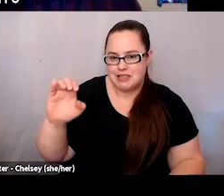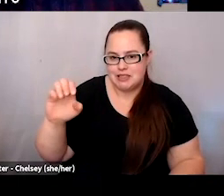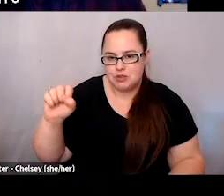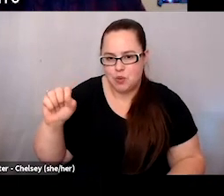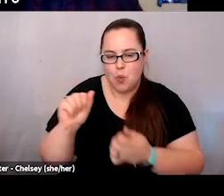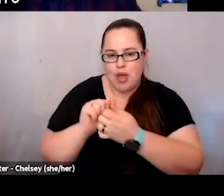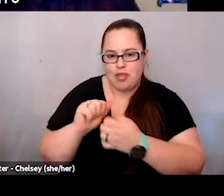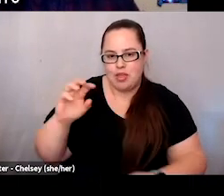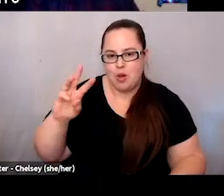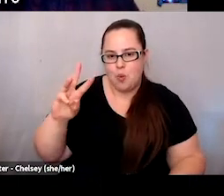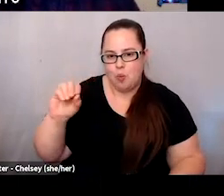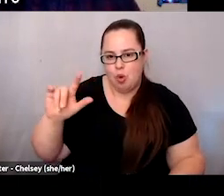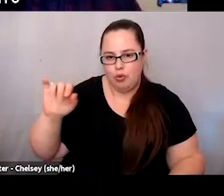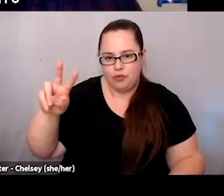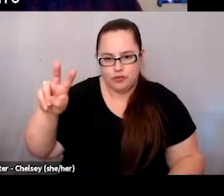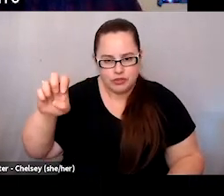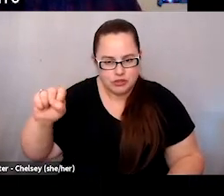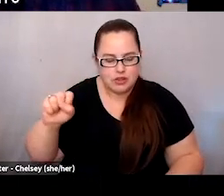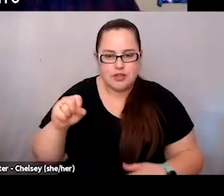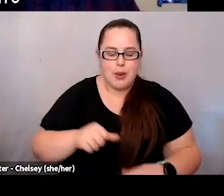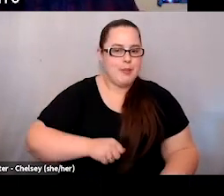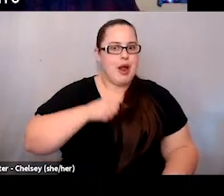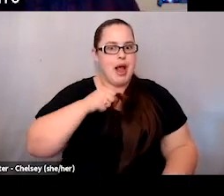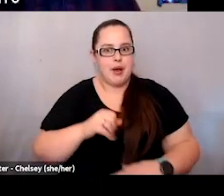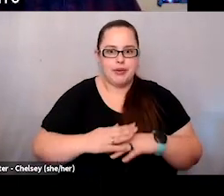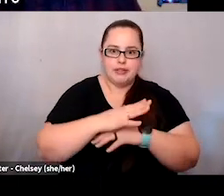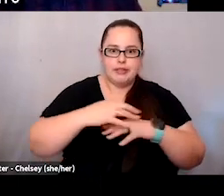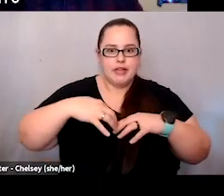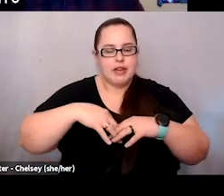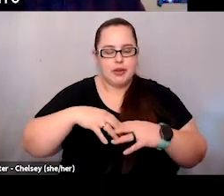people today, they think of the film like Dances with Wolves, right? The proud Indian,